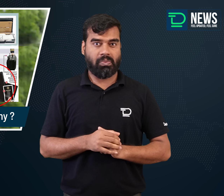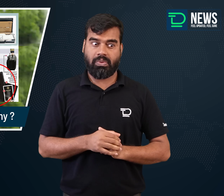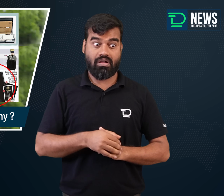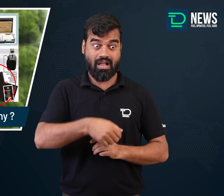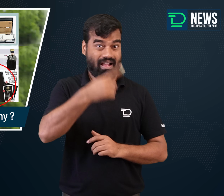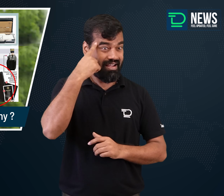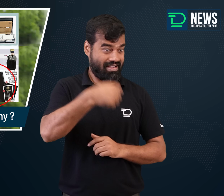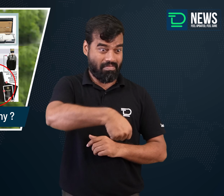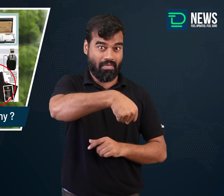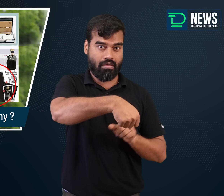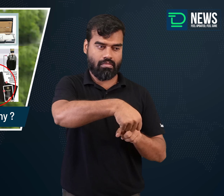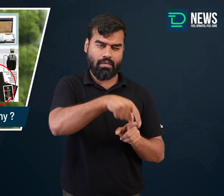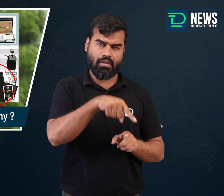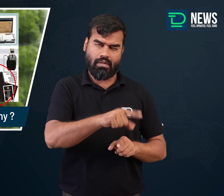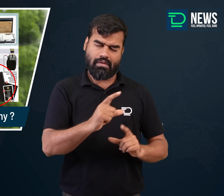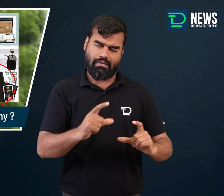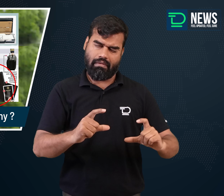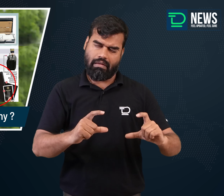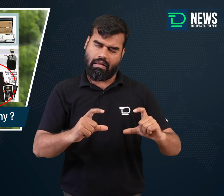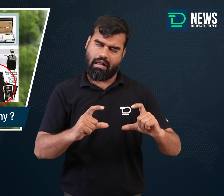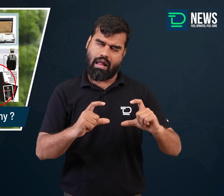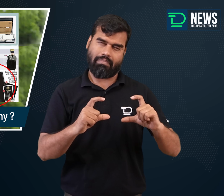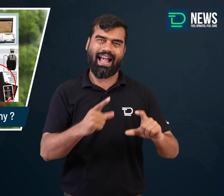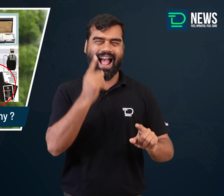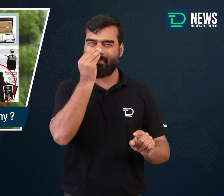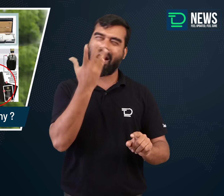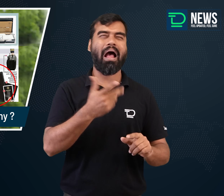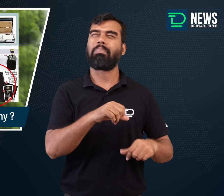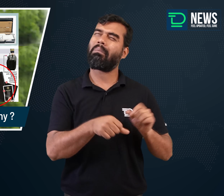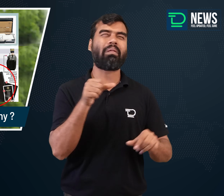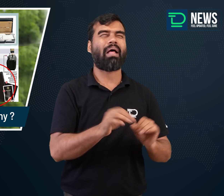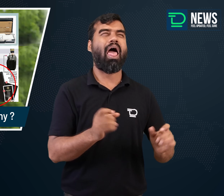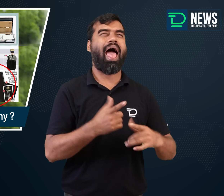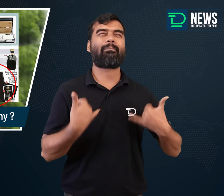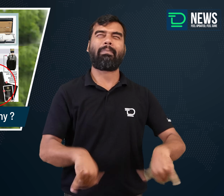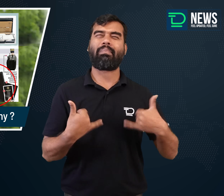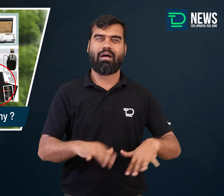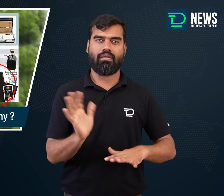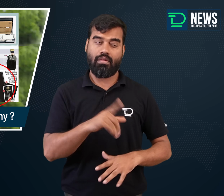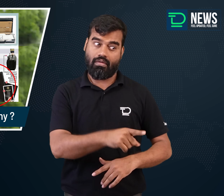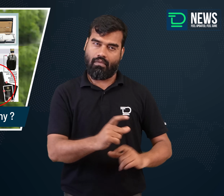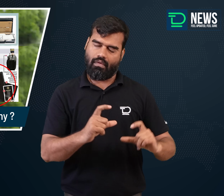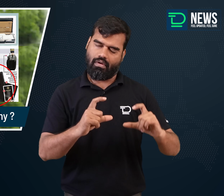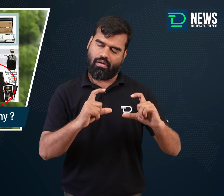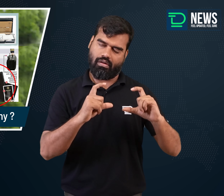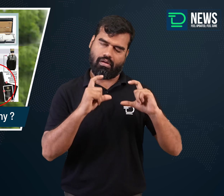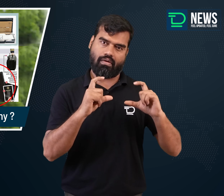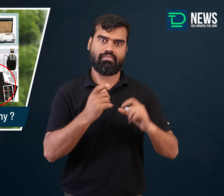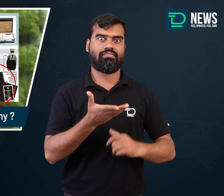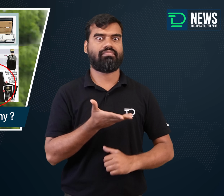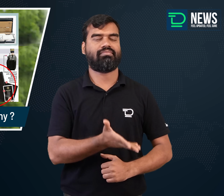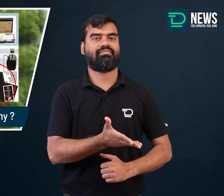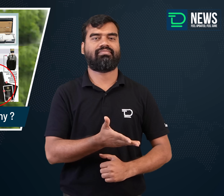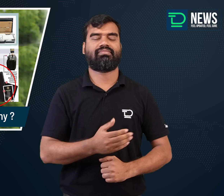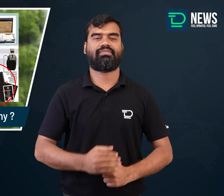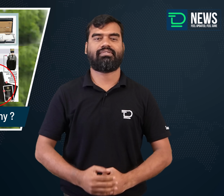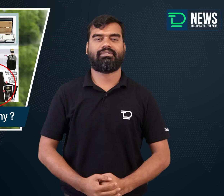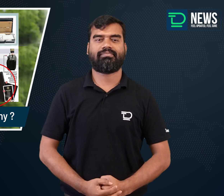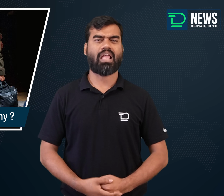So careful to deal with it.